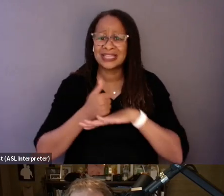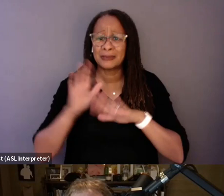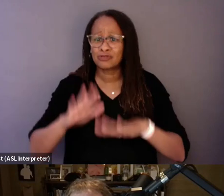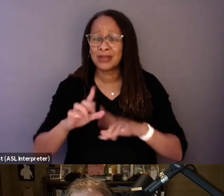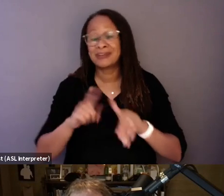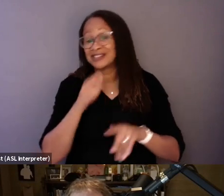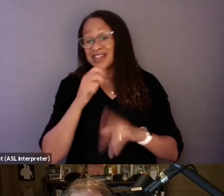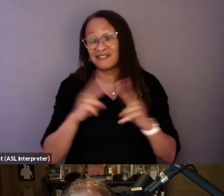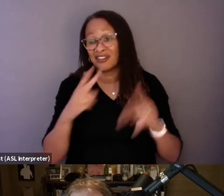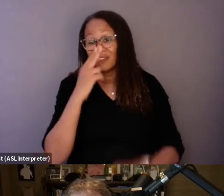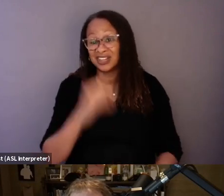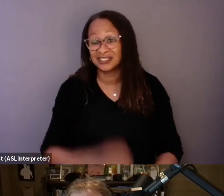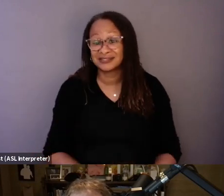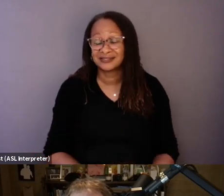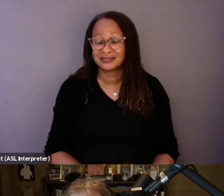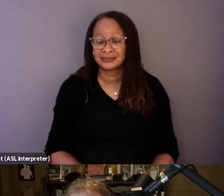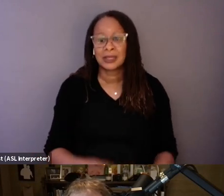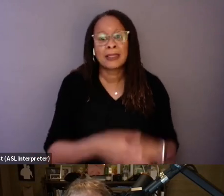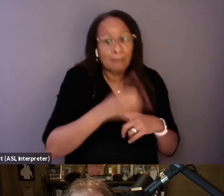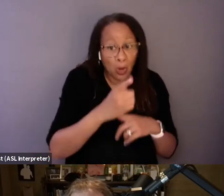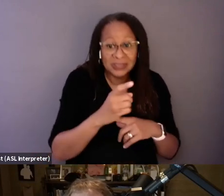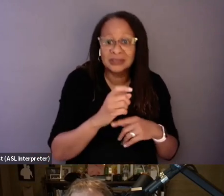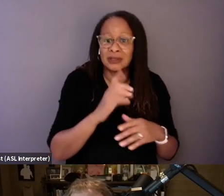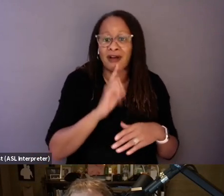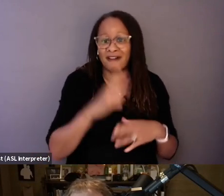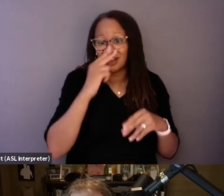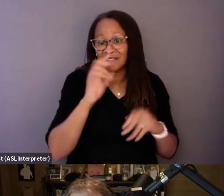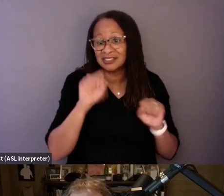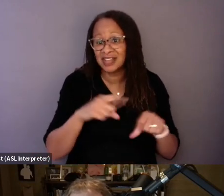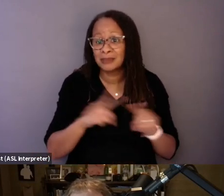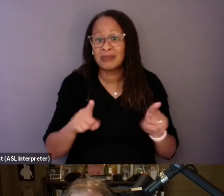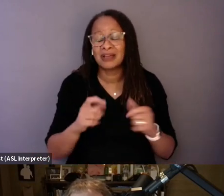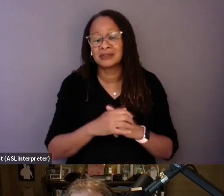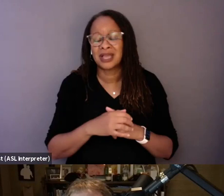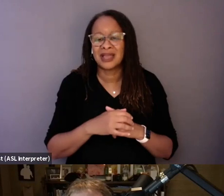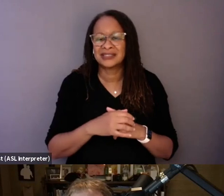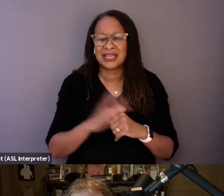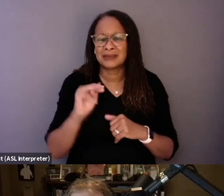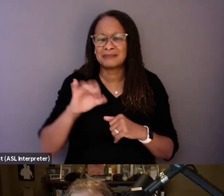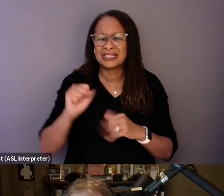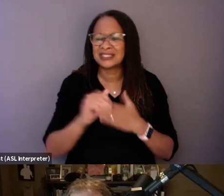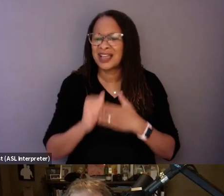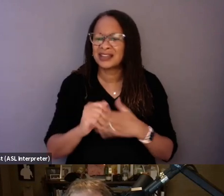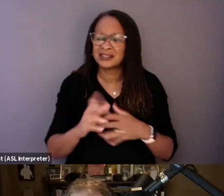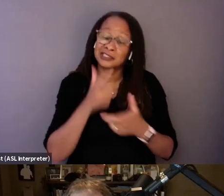Yes. There are moments that are funny. Yeah. Yeah, it was just misguided. It's sort of funny. It's interesting and that Spielberg